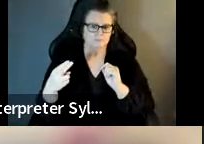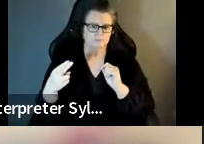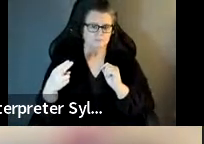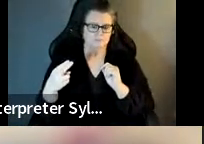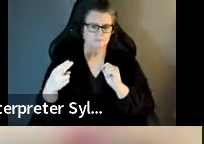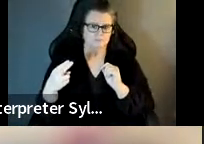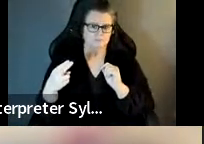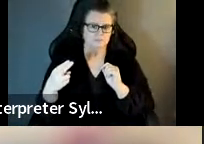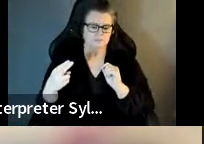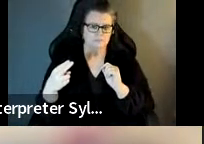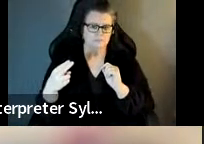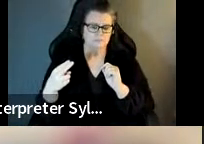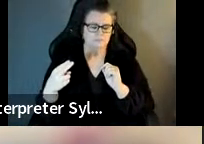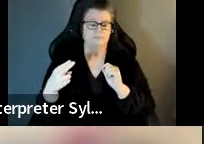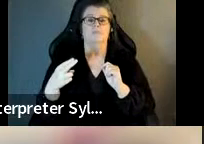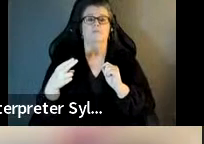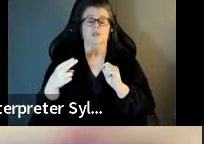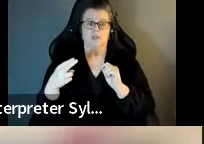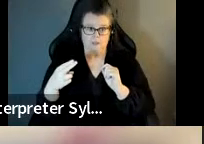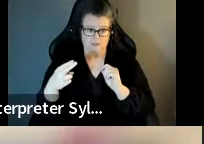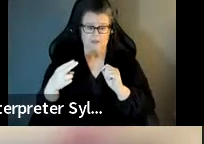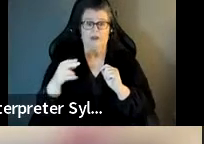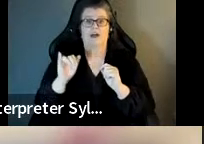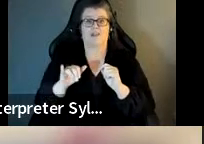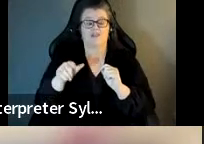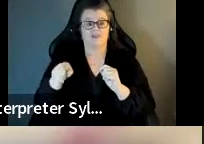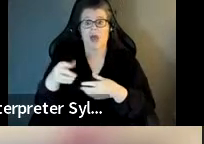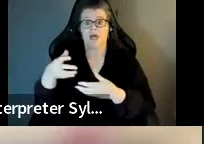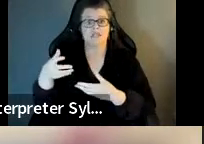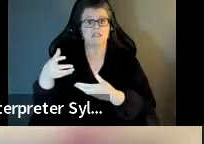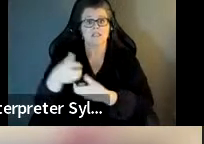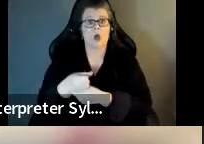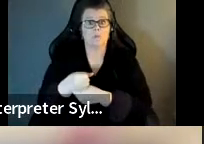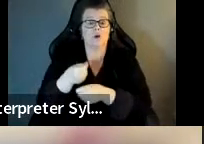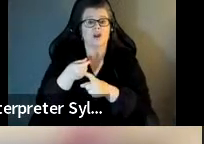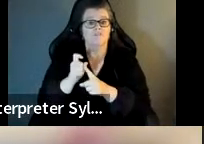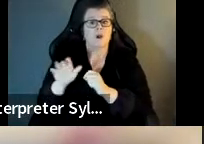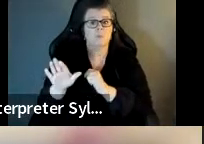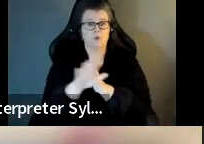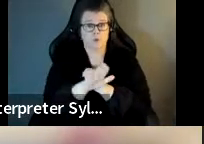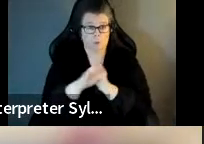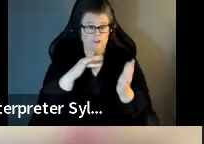In the summary of the final report of the cited study, it claims that 42% of wheelchair